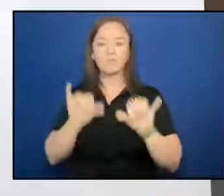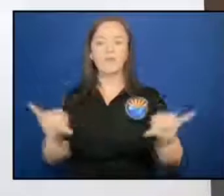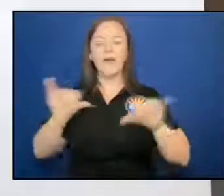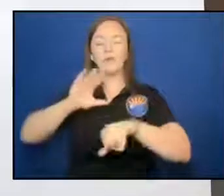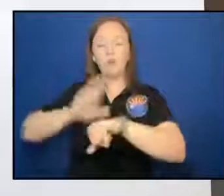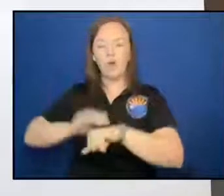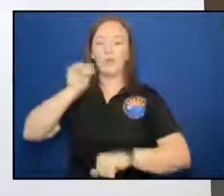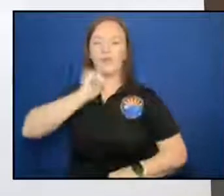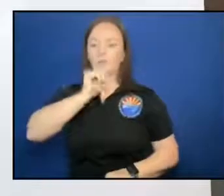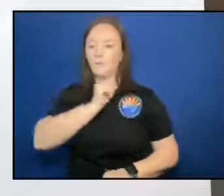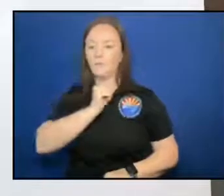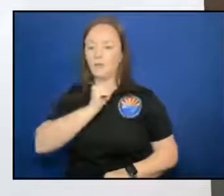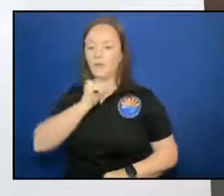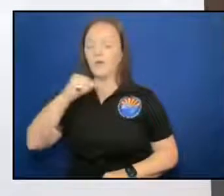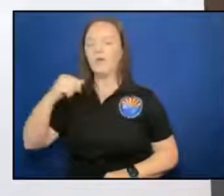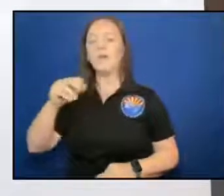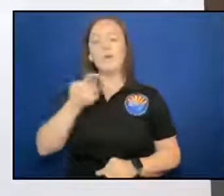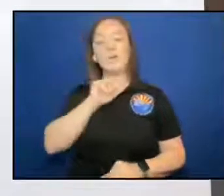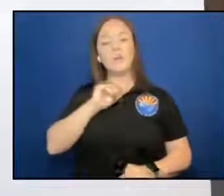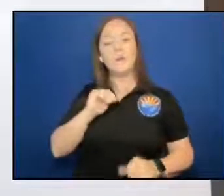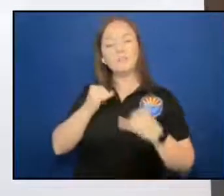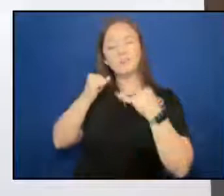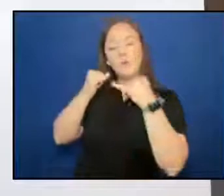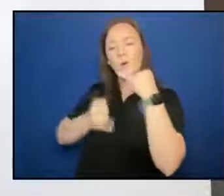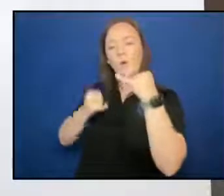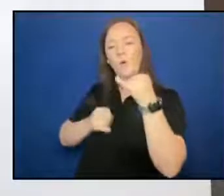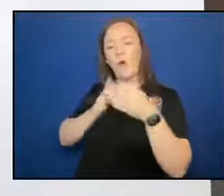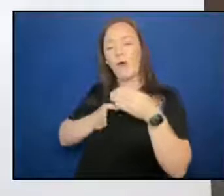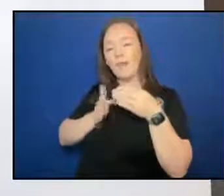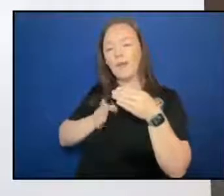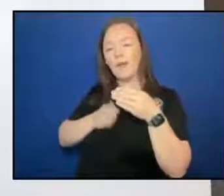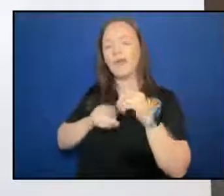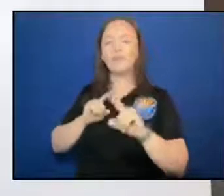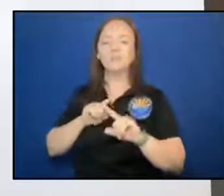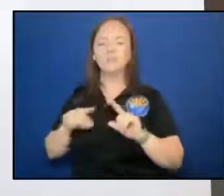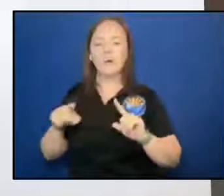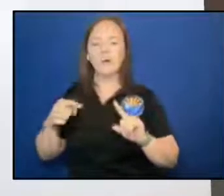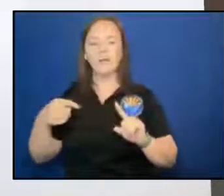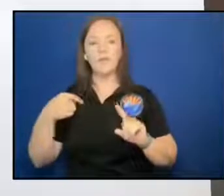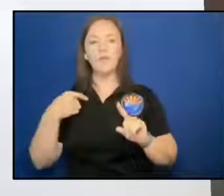THE REDDISH COLORS. AND THIS IS KIND OF WHAT THE MODEL IS FORECASTING WHEN